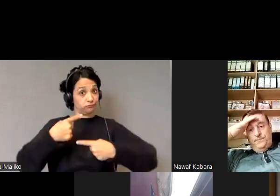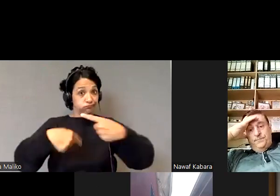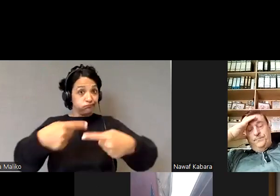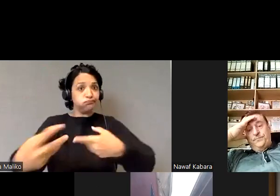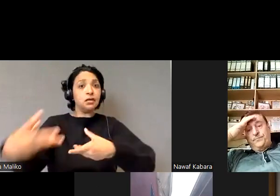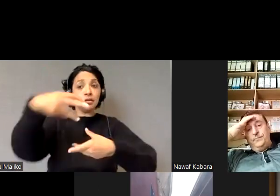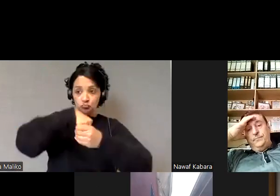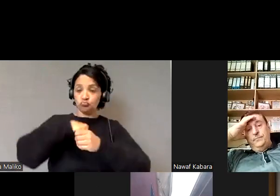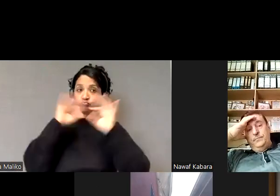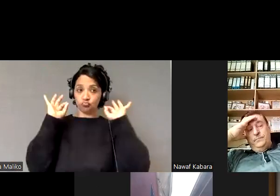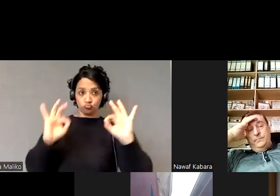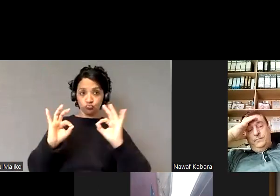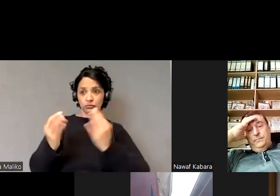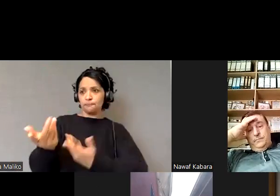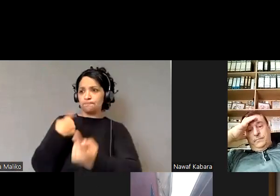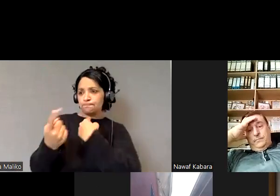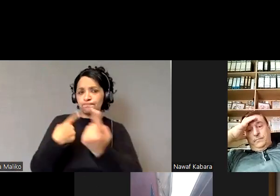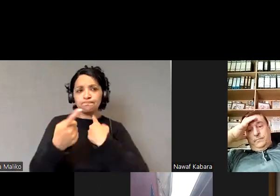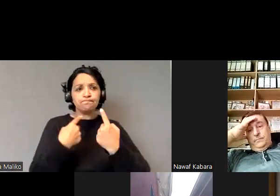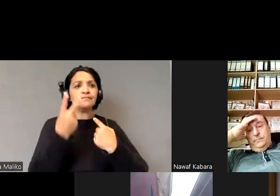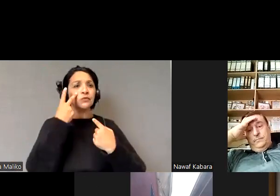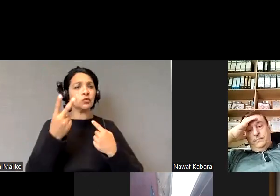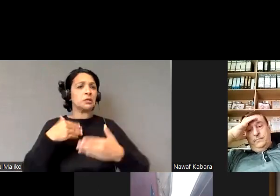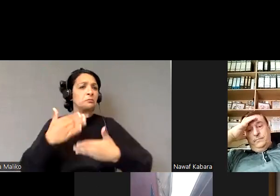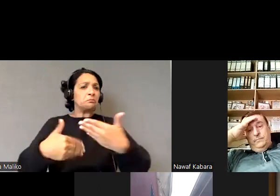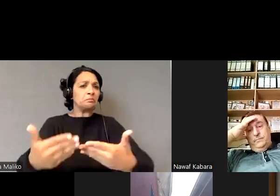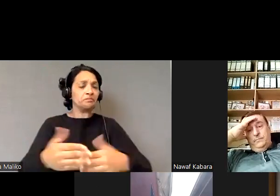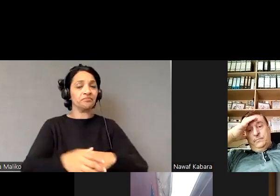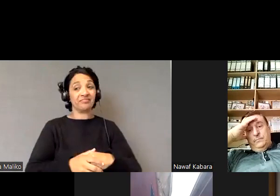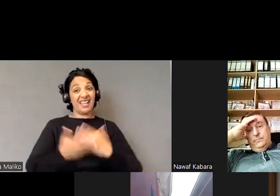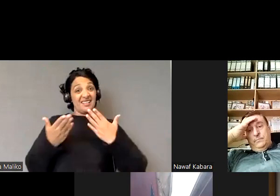way, on the existing available evidence, I suppose one might have reason to doubt that,